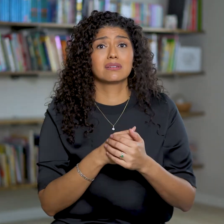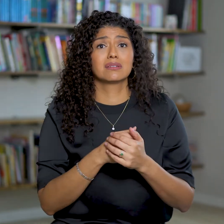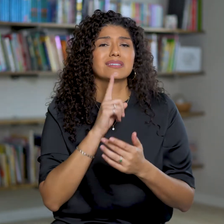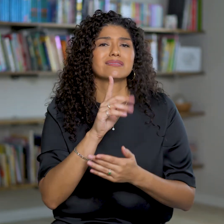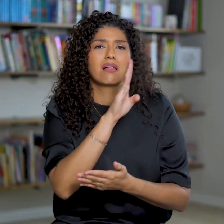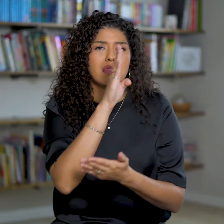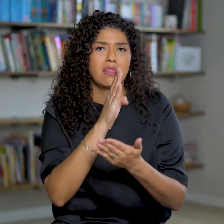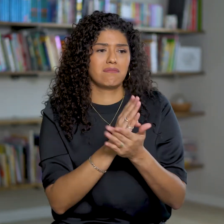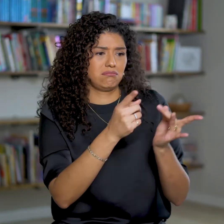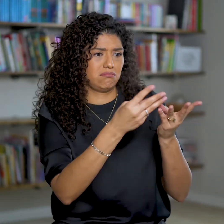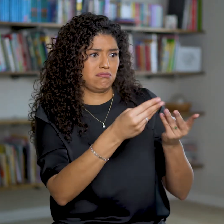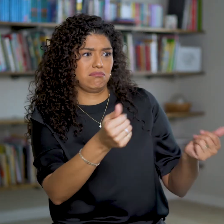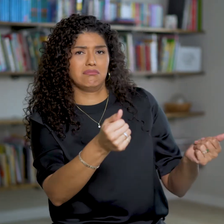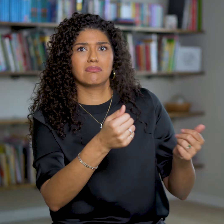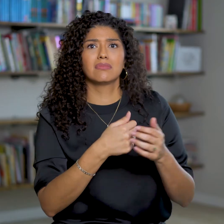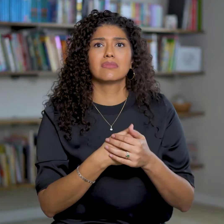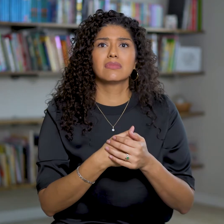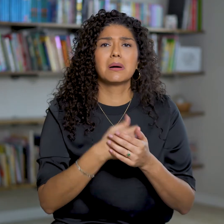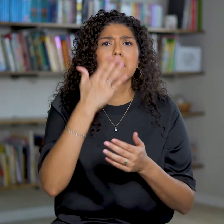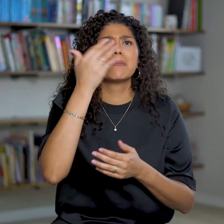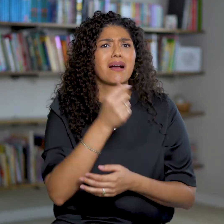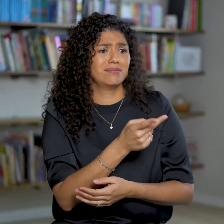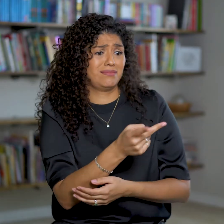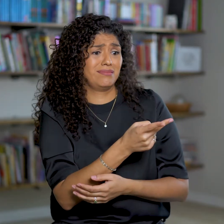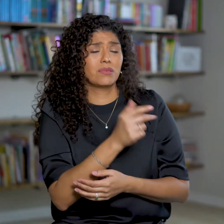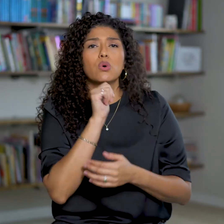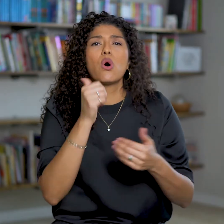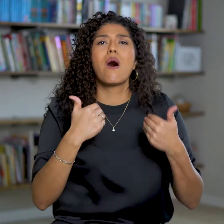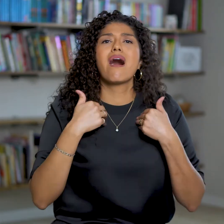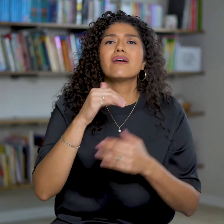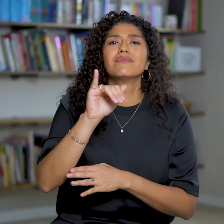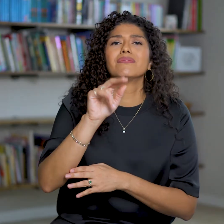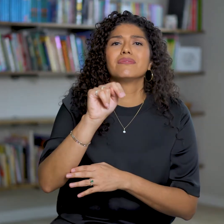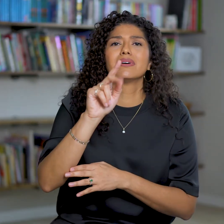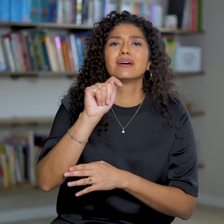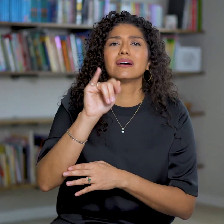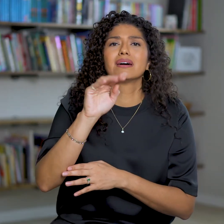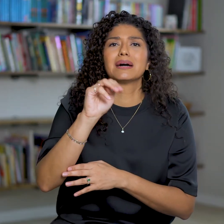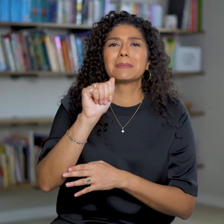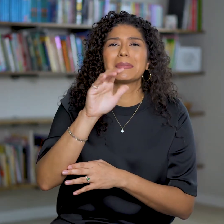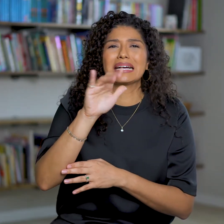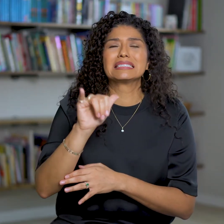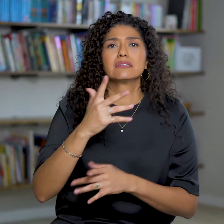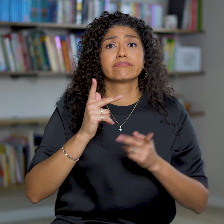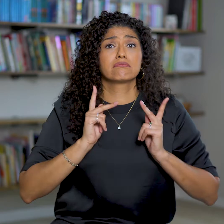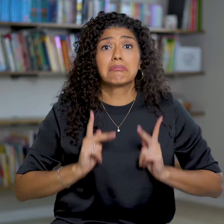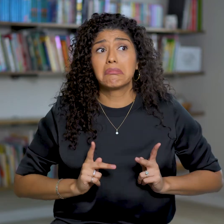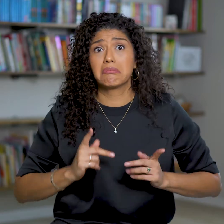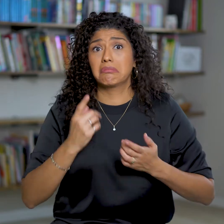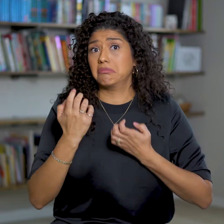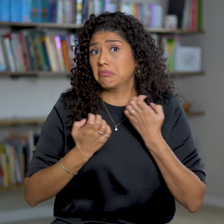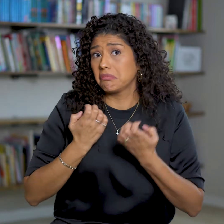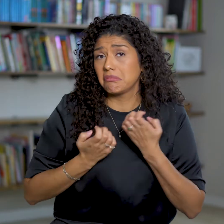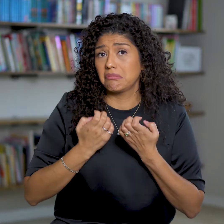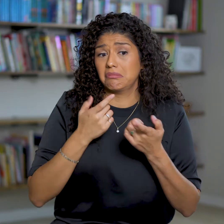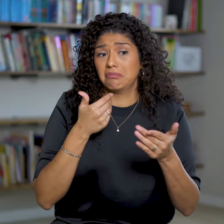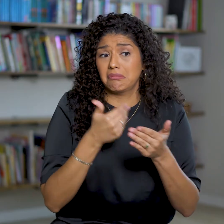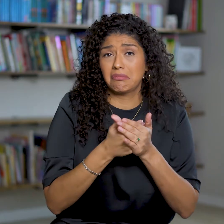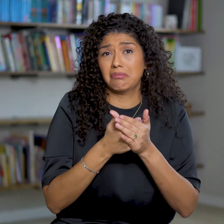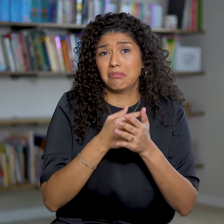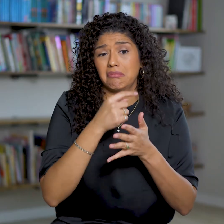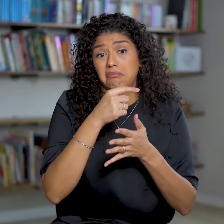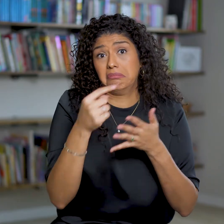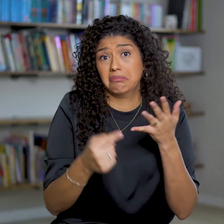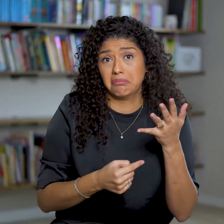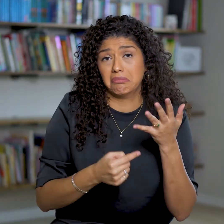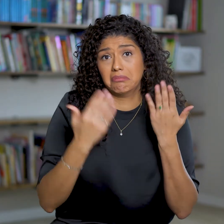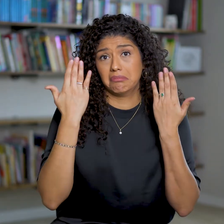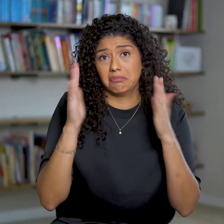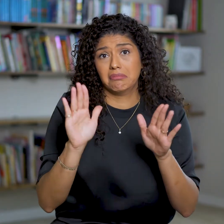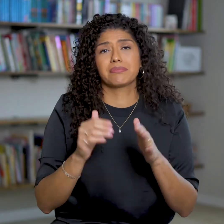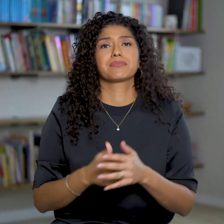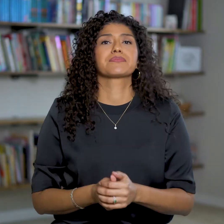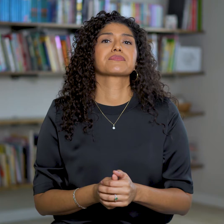is never resolved to the point of intimacy.